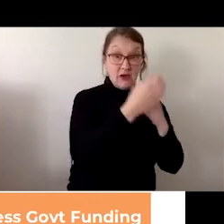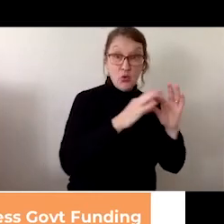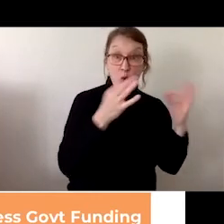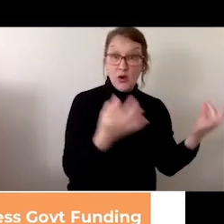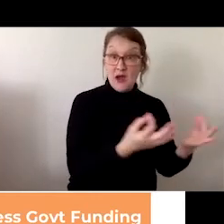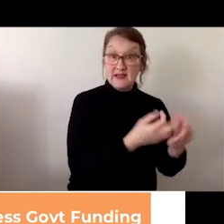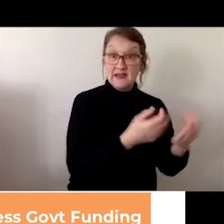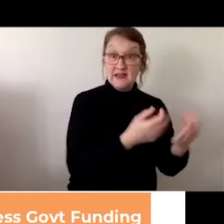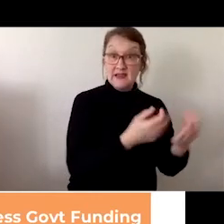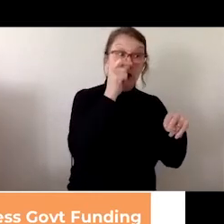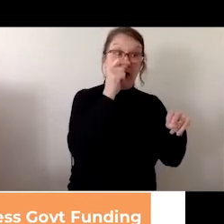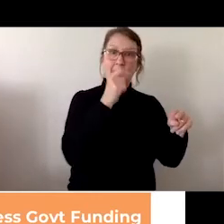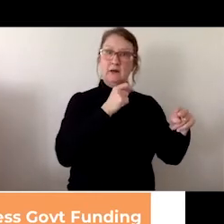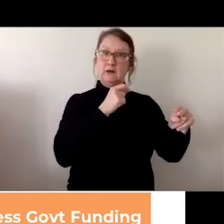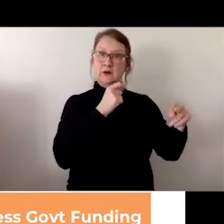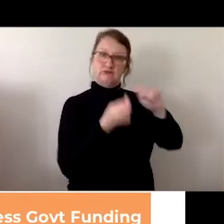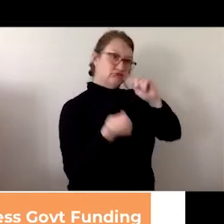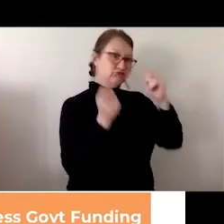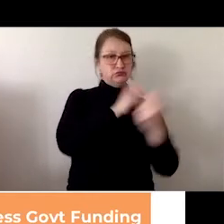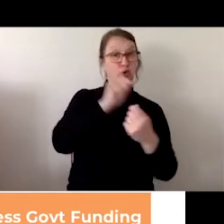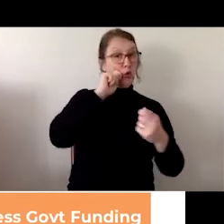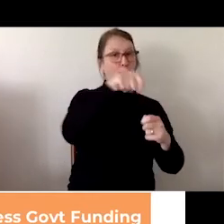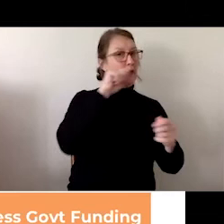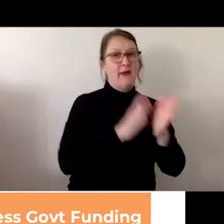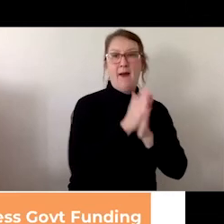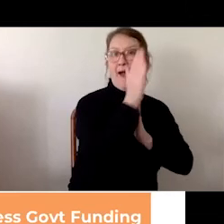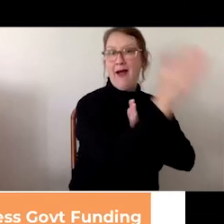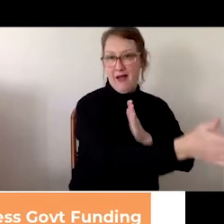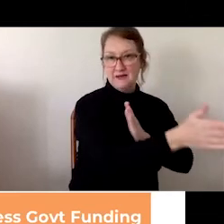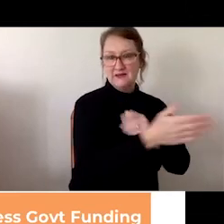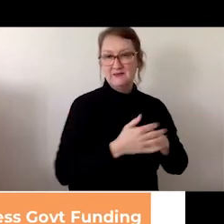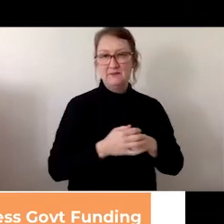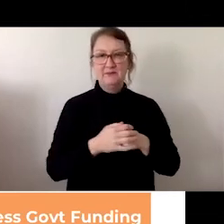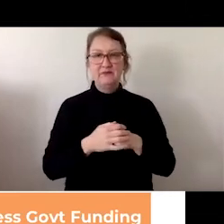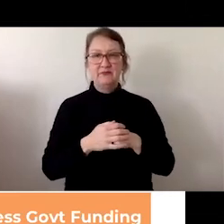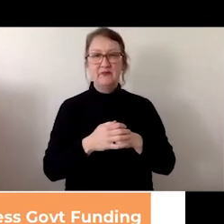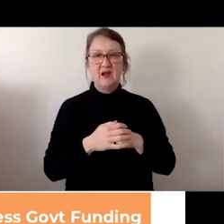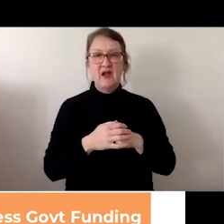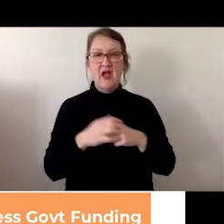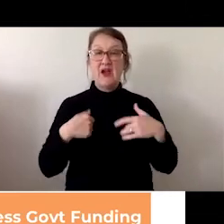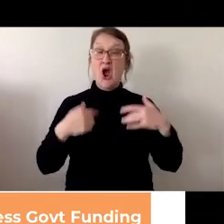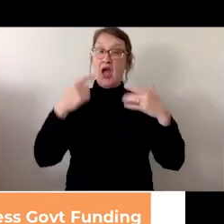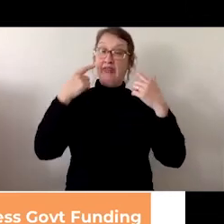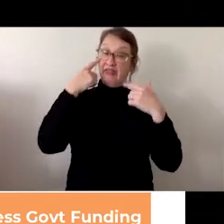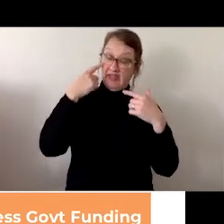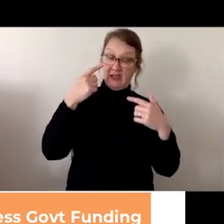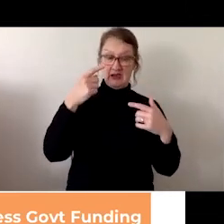The third one is place-based. I'm seeing that we're moving even more and more into place-based outcomes. Complex